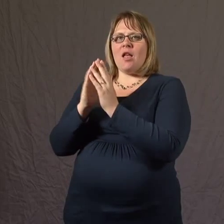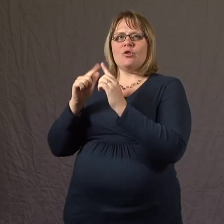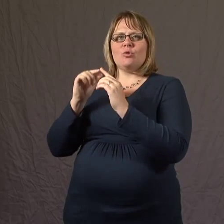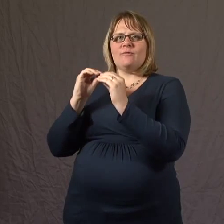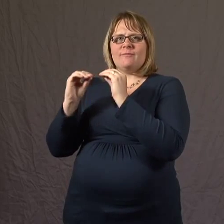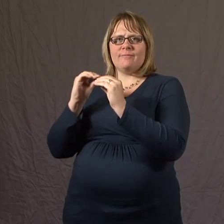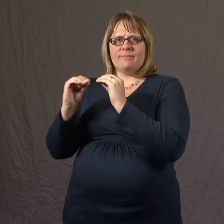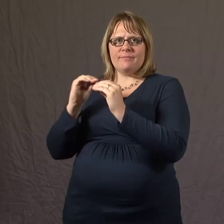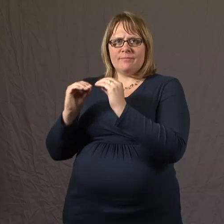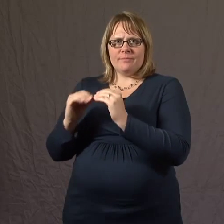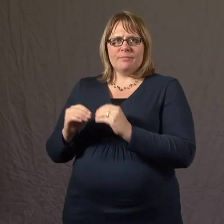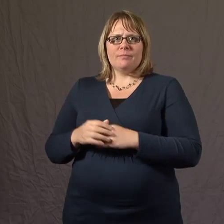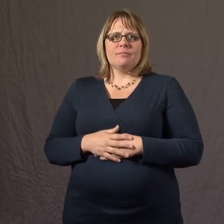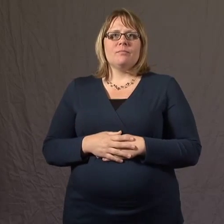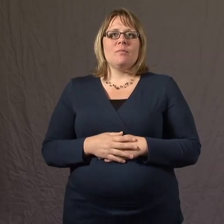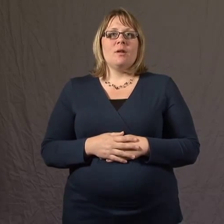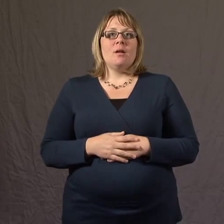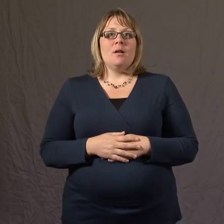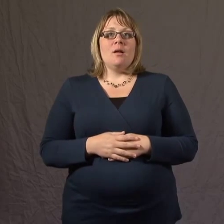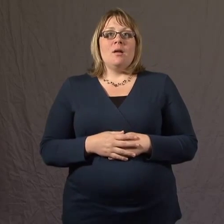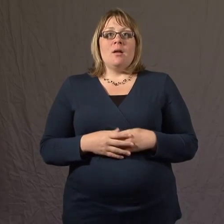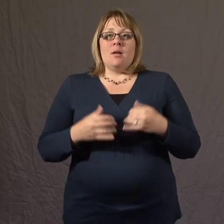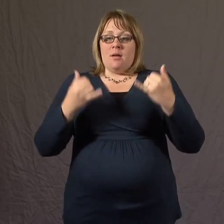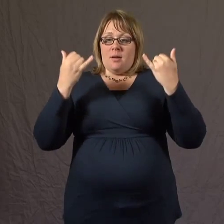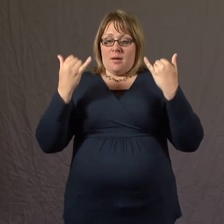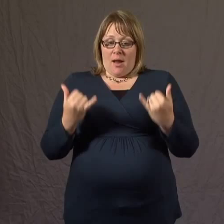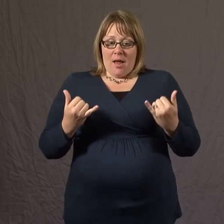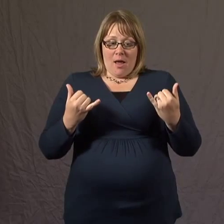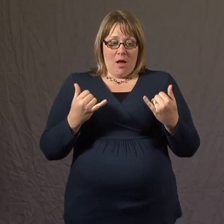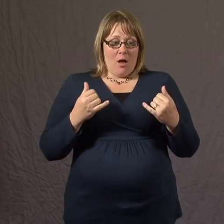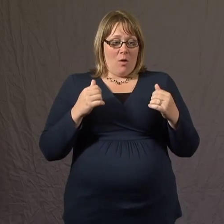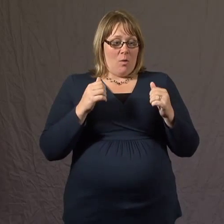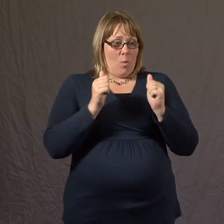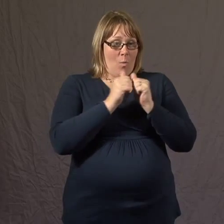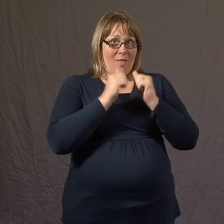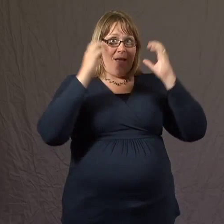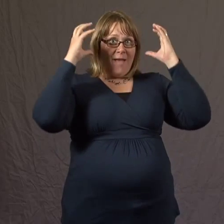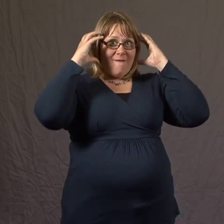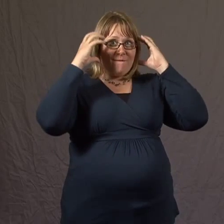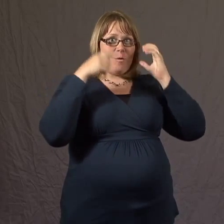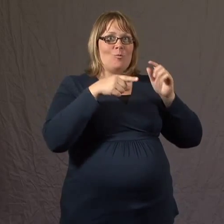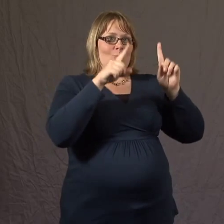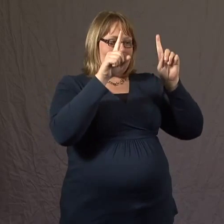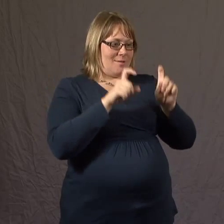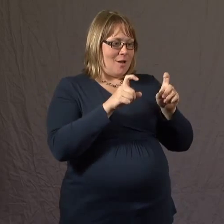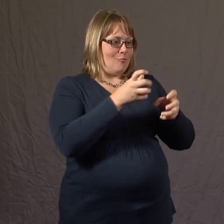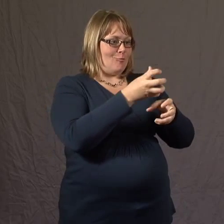the FM system to find out about maintenance for the device.